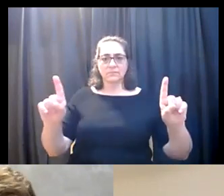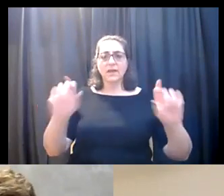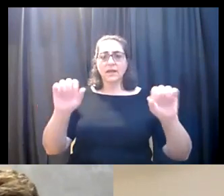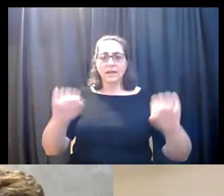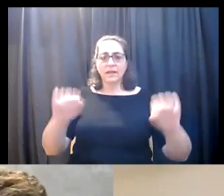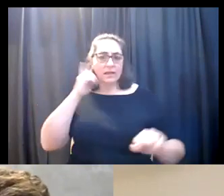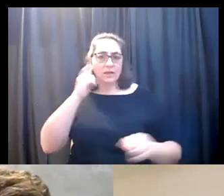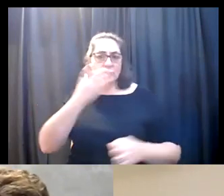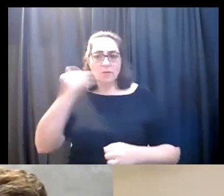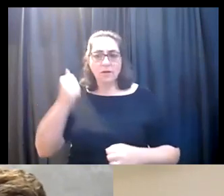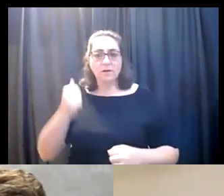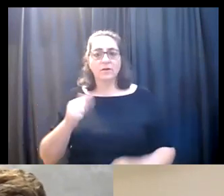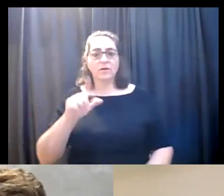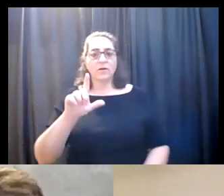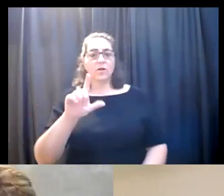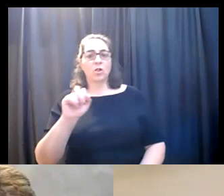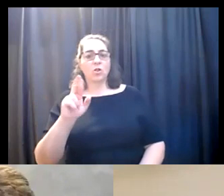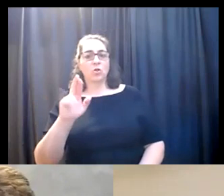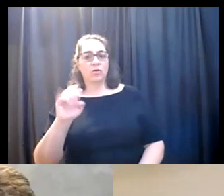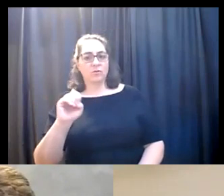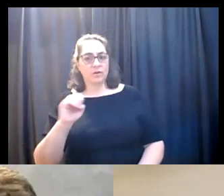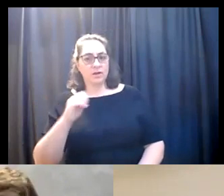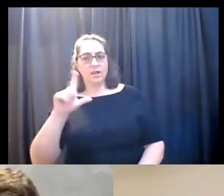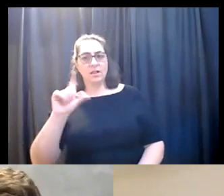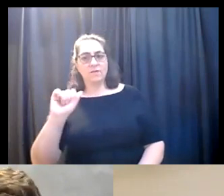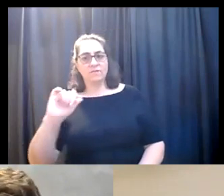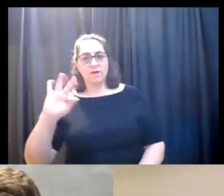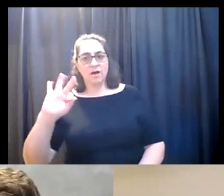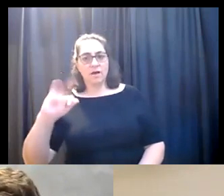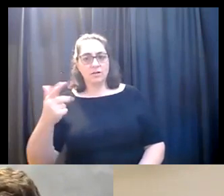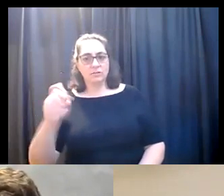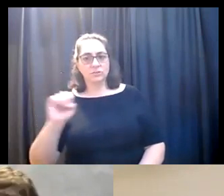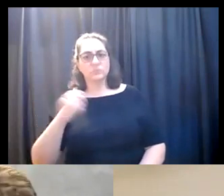making a two way collaboration. You with be surprised, they may have creative